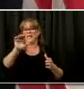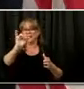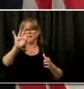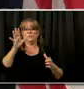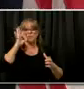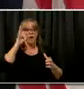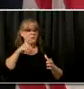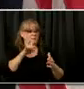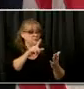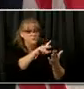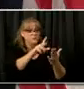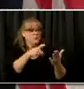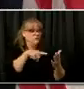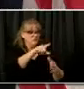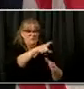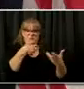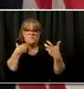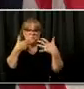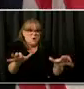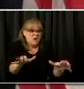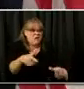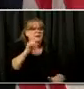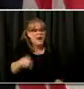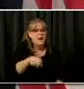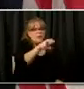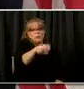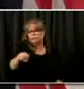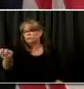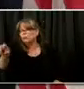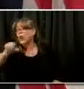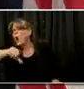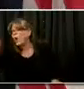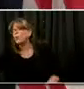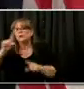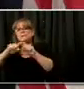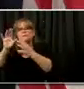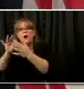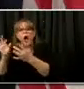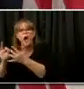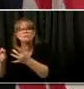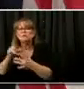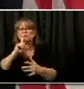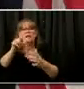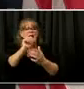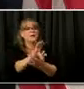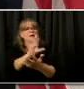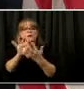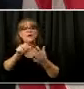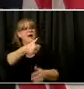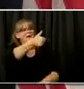open enrollment you can enroll them in any public school online program you want for free and and